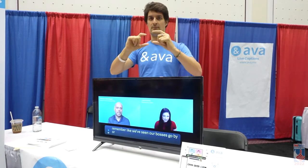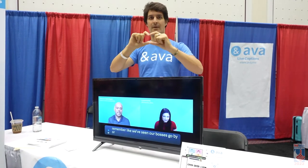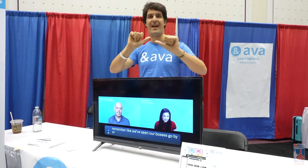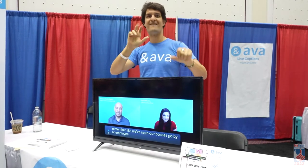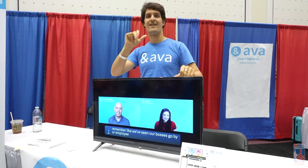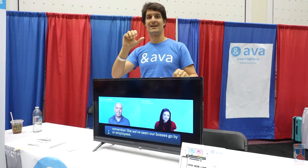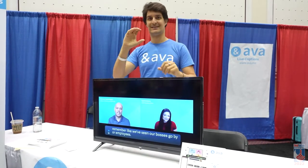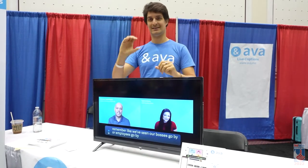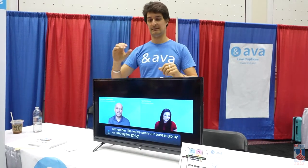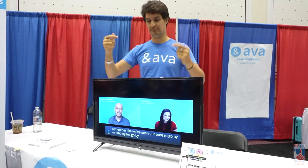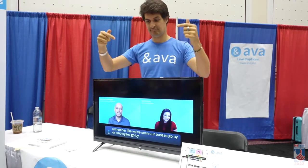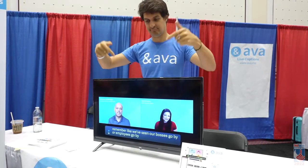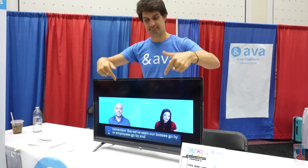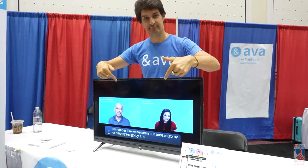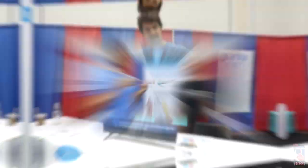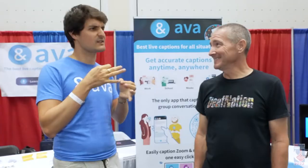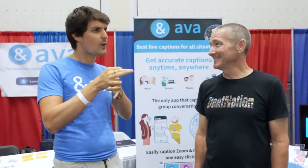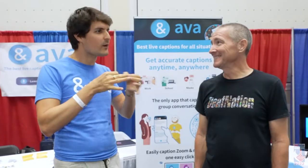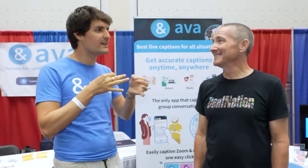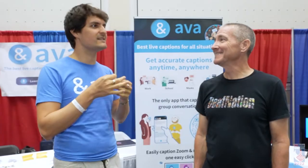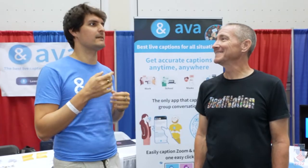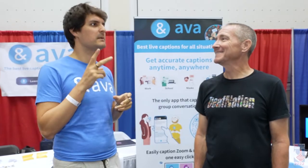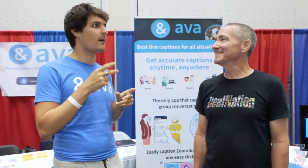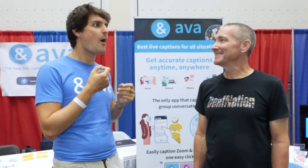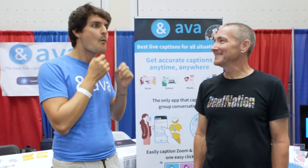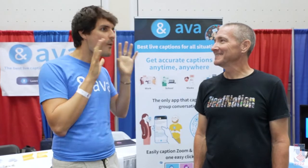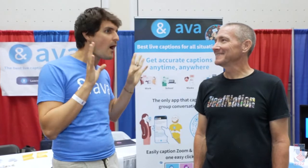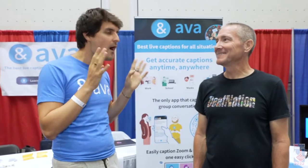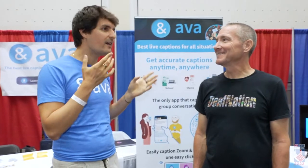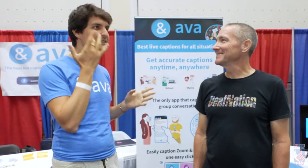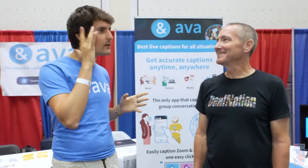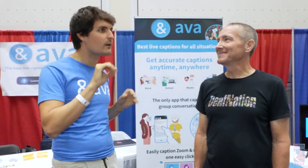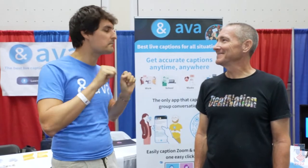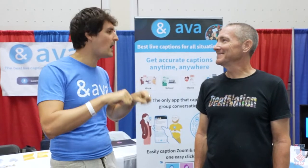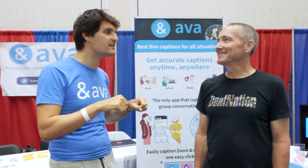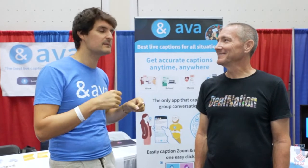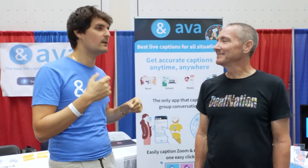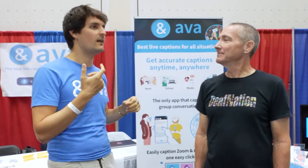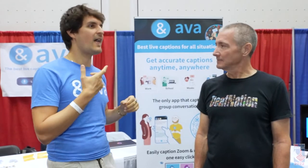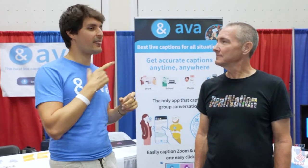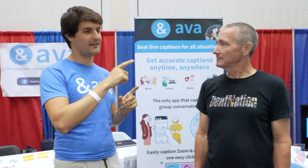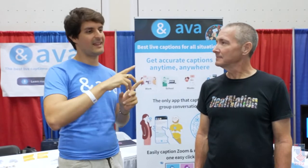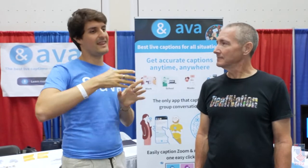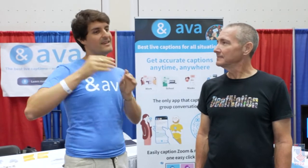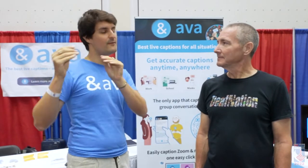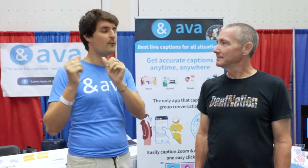That's when AvaCC comes in. When I explain it to people, they’re surprised. They say it's smart and they didn't think it was possible.